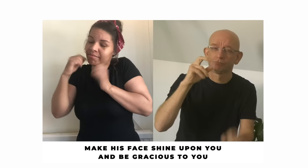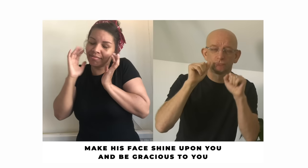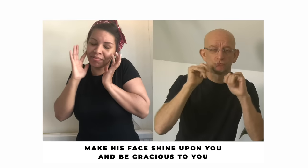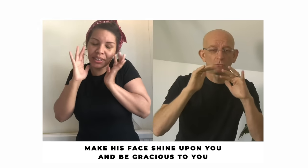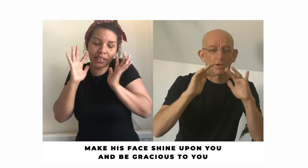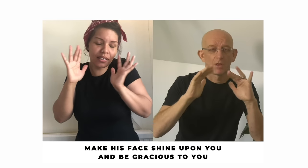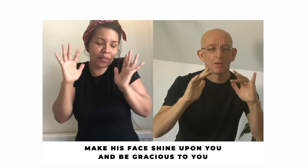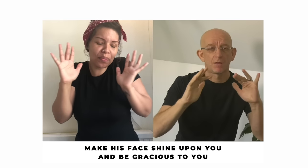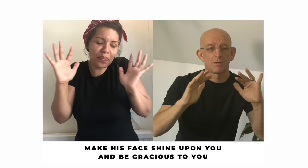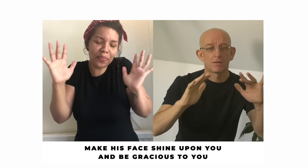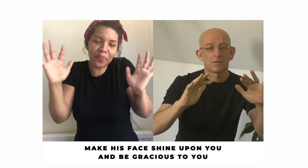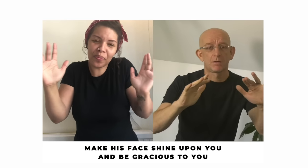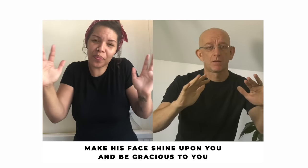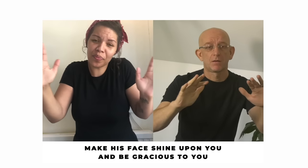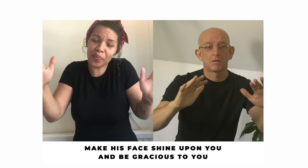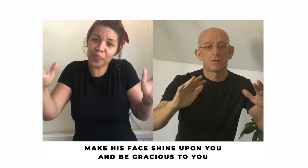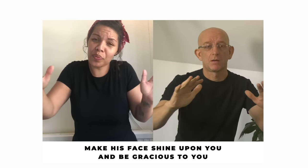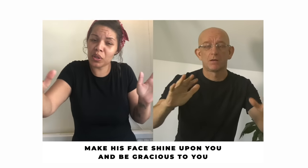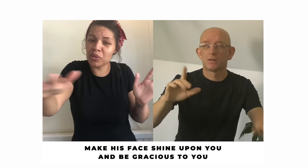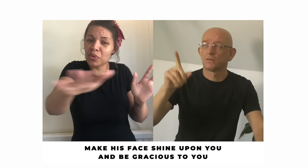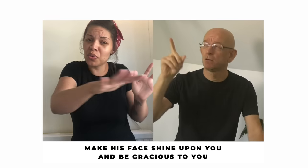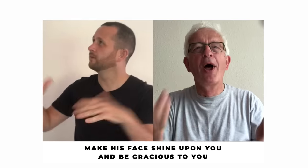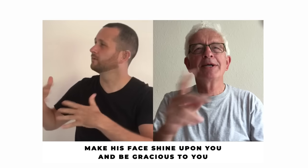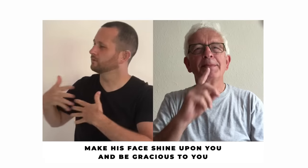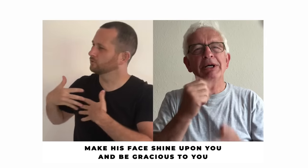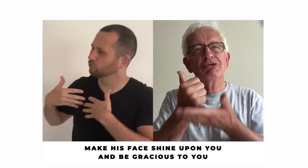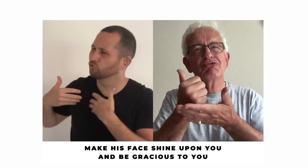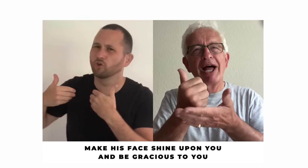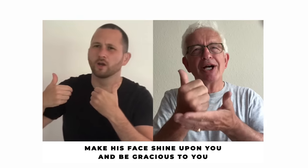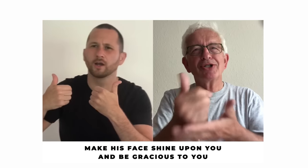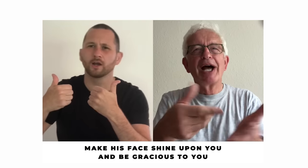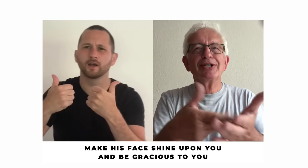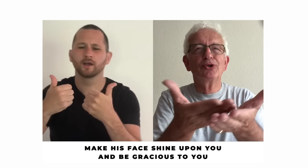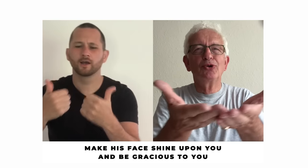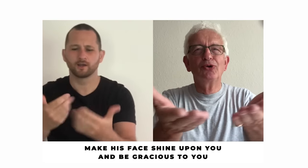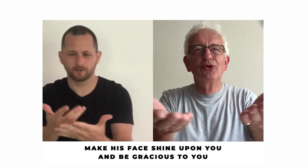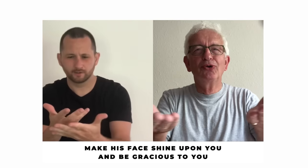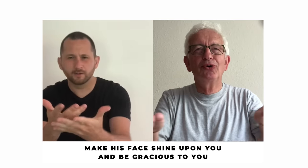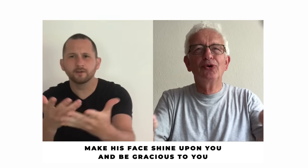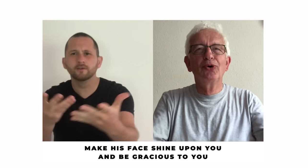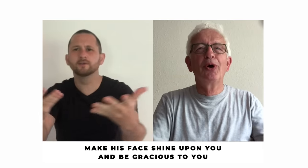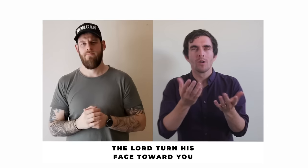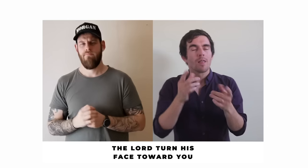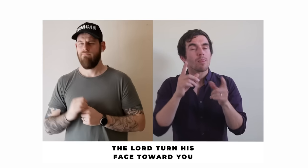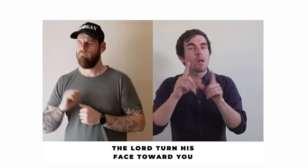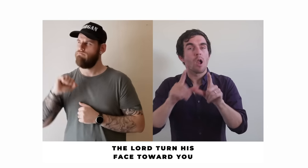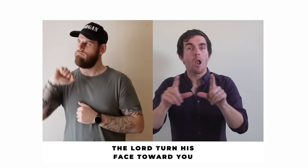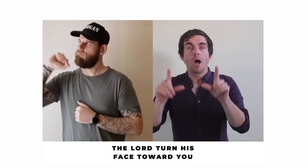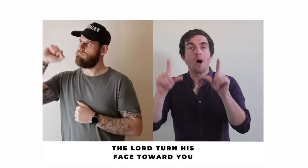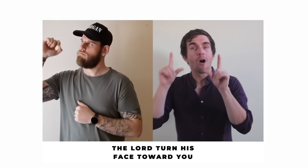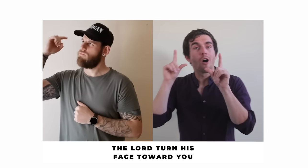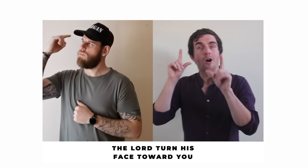Make his face shine upon you And be gracious to you